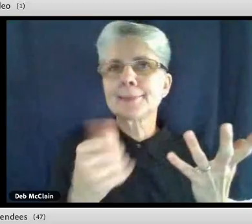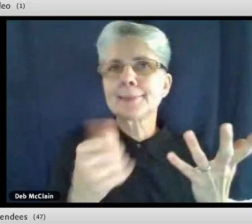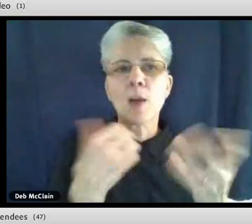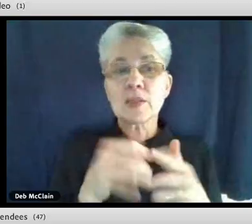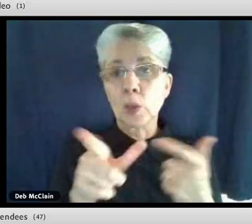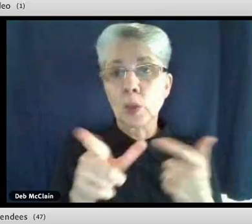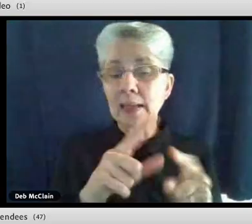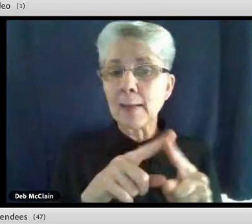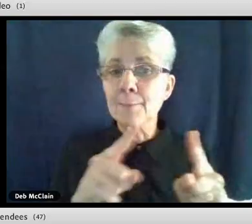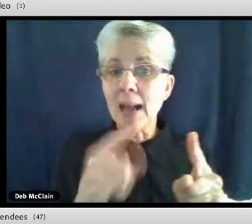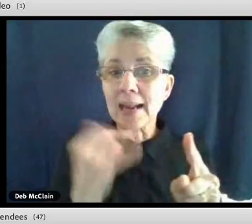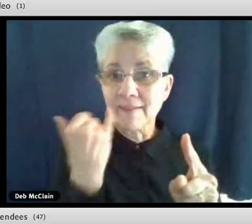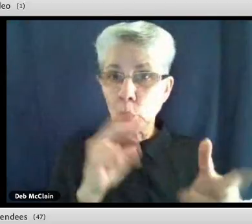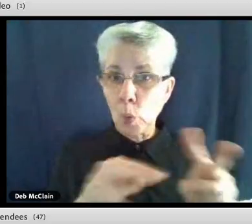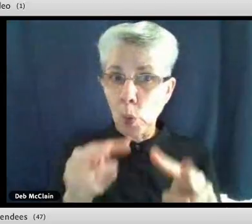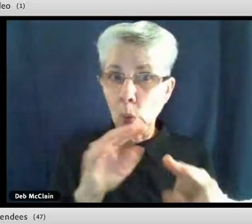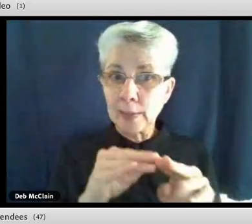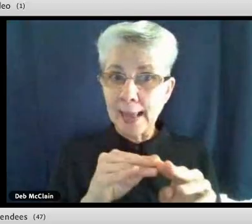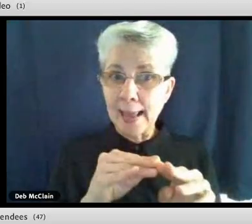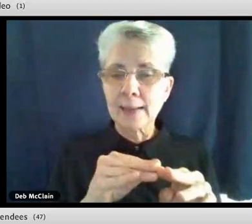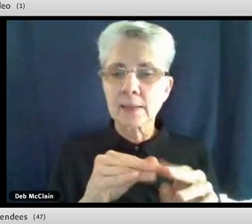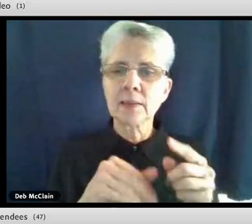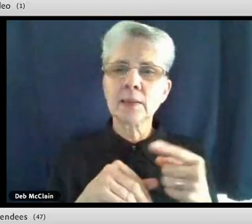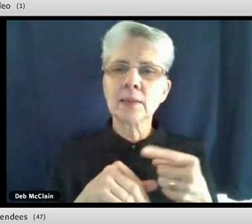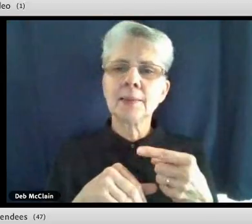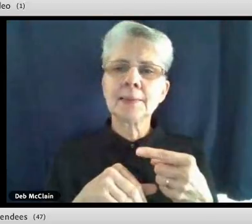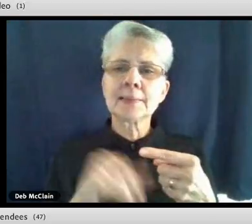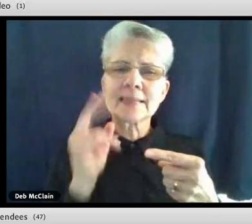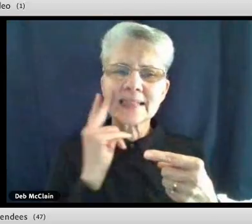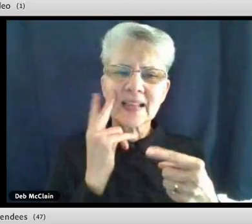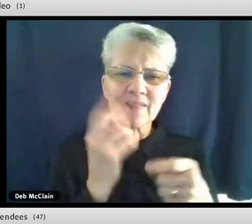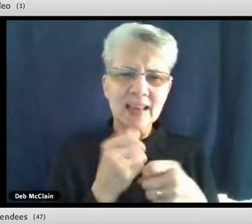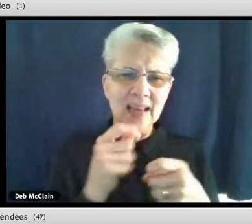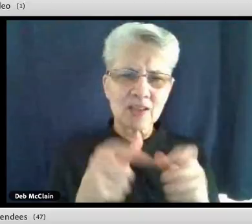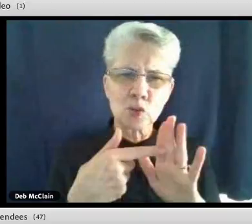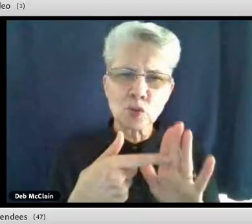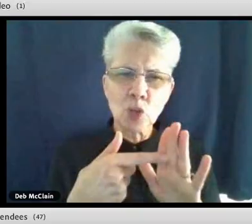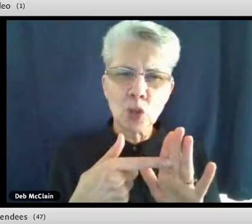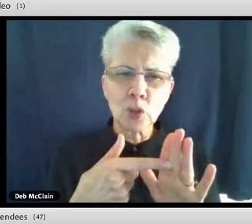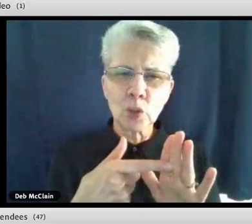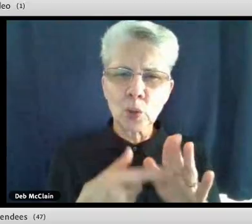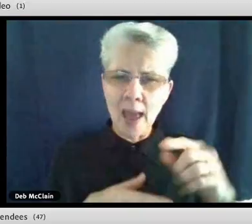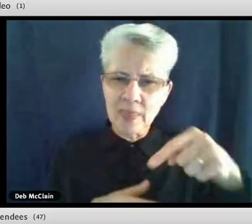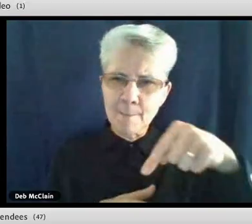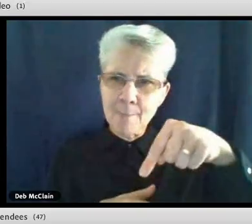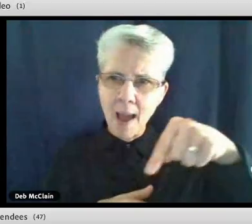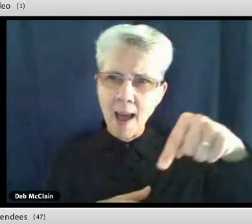but if you look at, let's see if I can get this to show you. Down here at the bottom where it says where they got